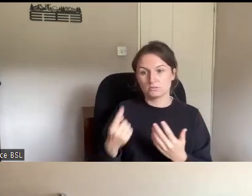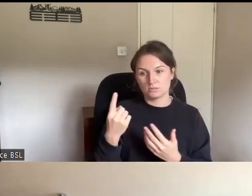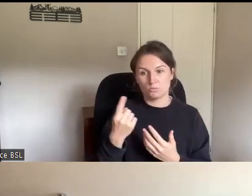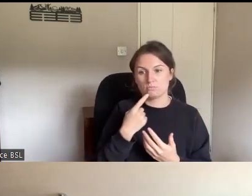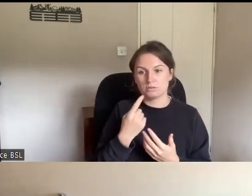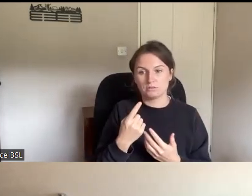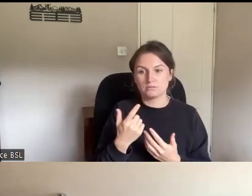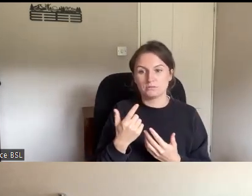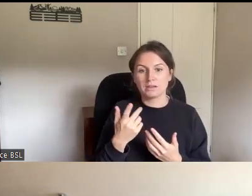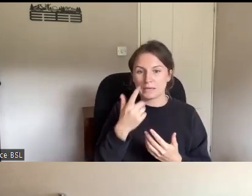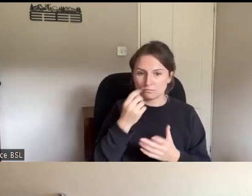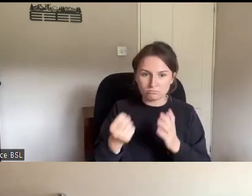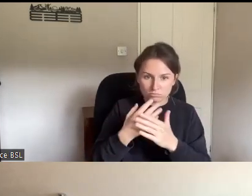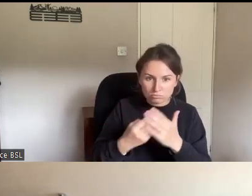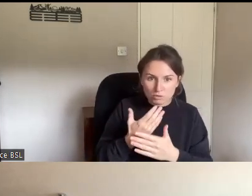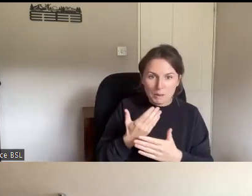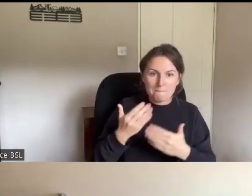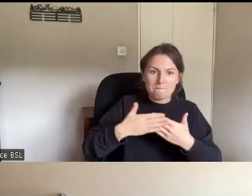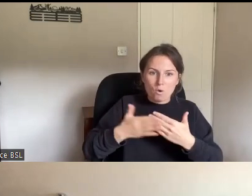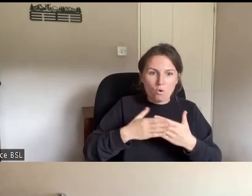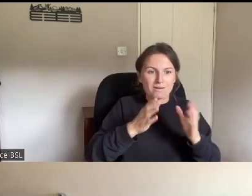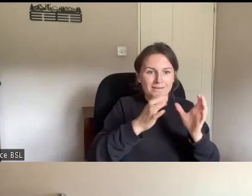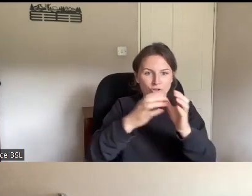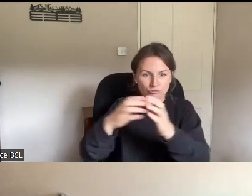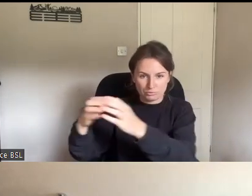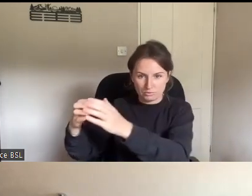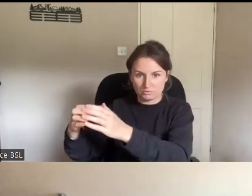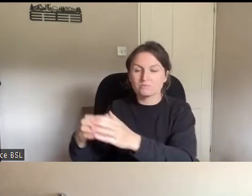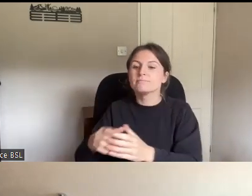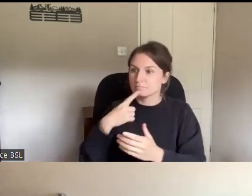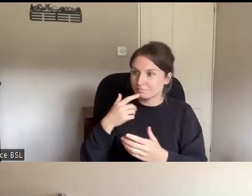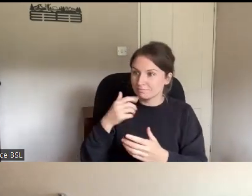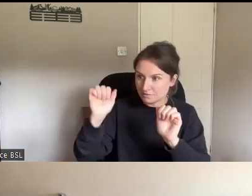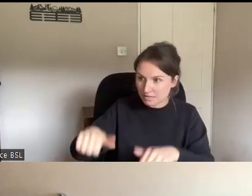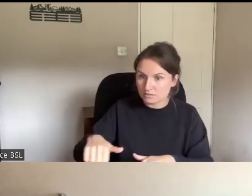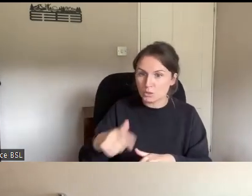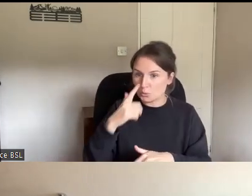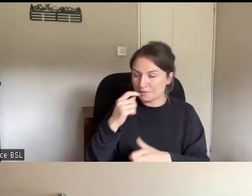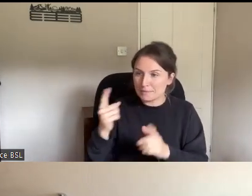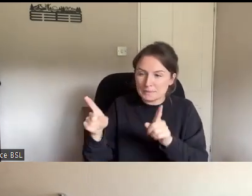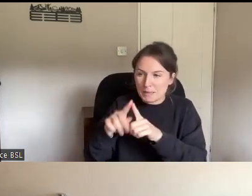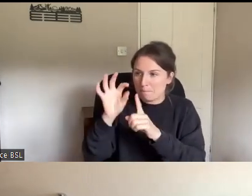The answer is yes, you can. You can enter the same project into all five categories if you like.